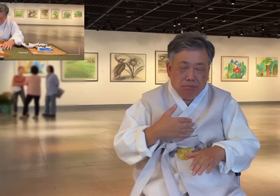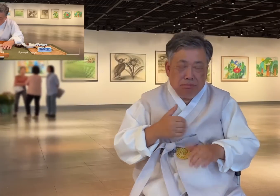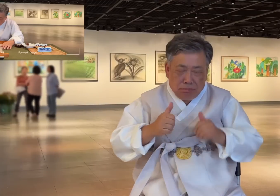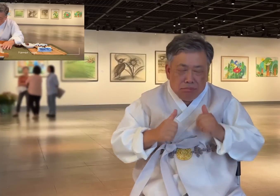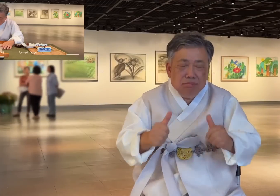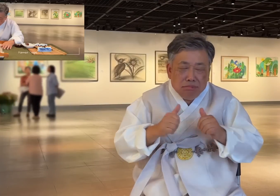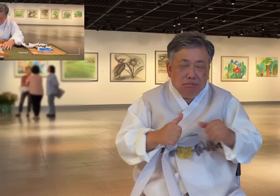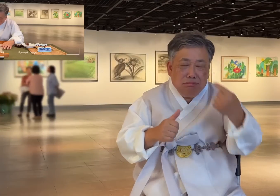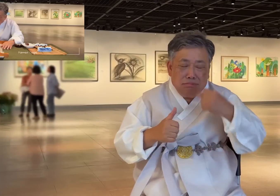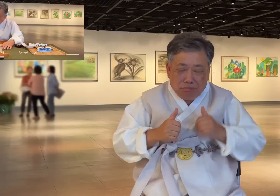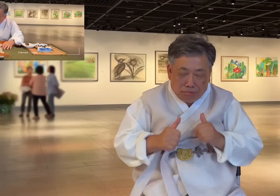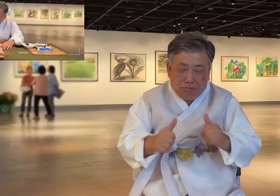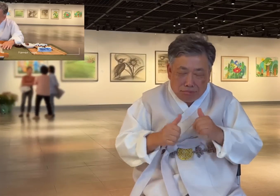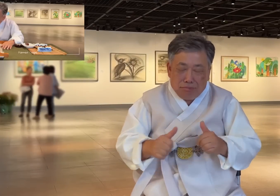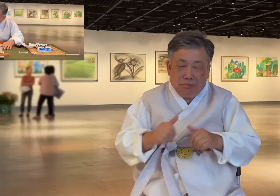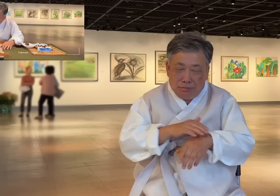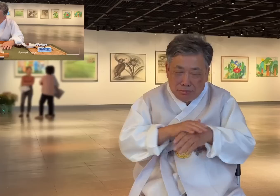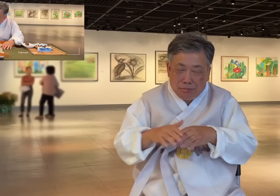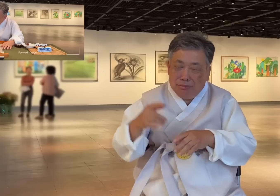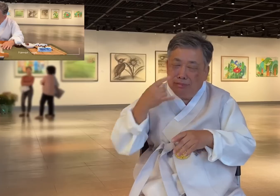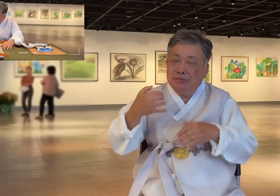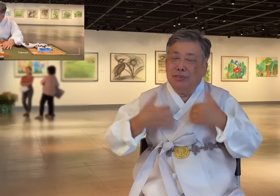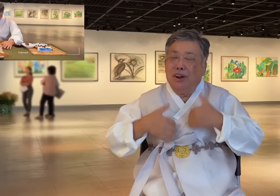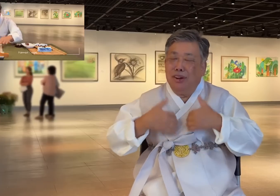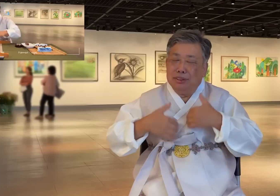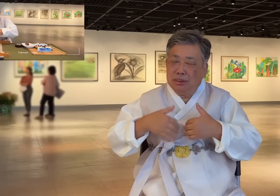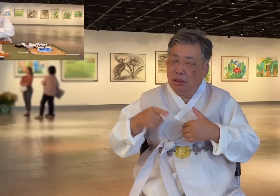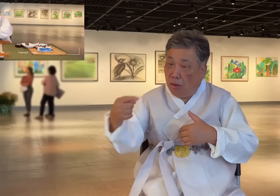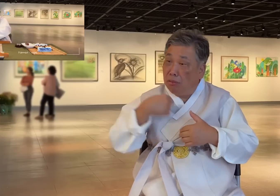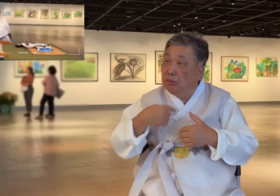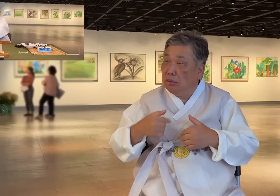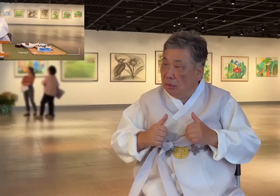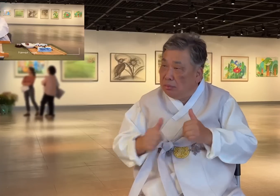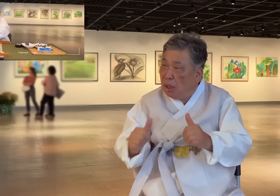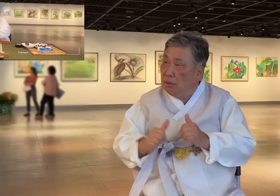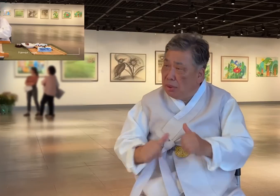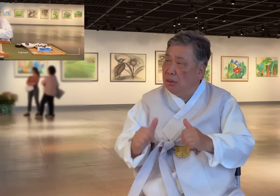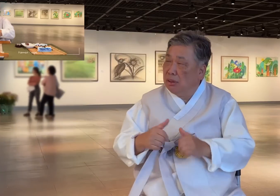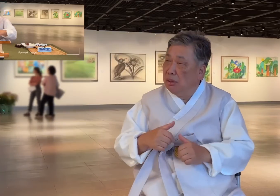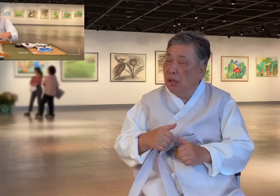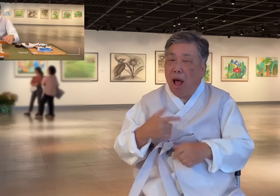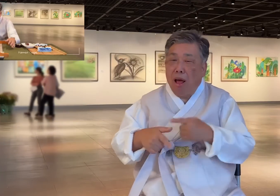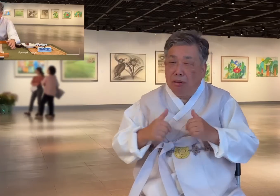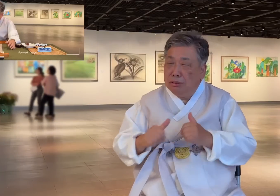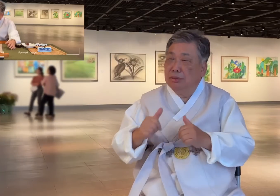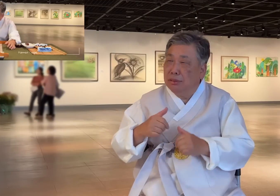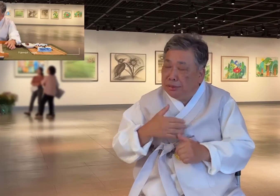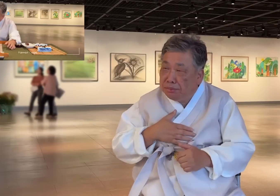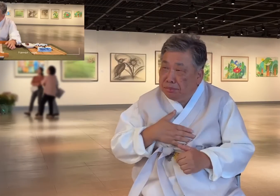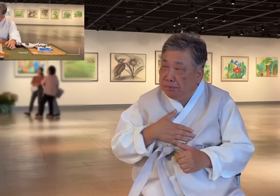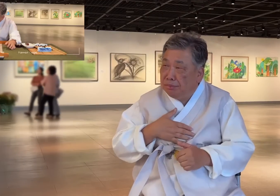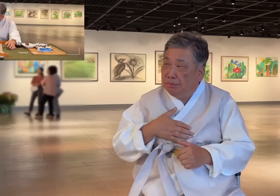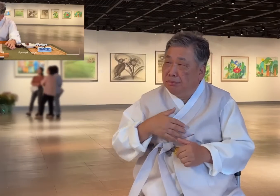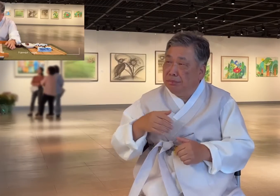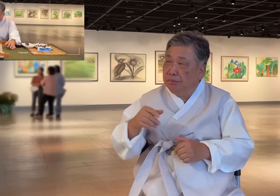I also made up my mind to work harder. My mother told me in sign language to work hard.